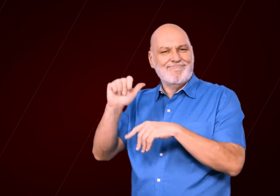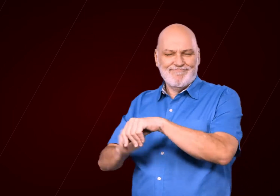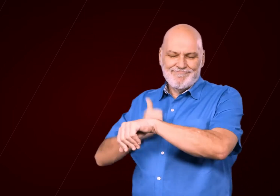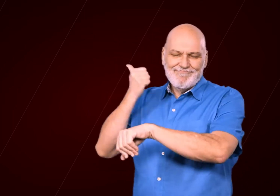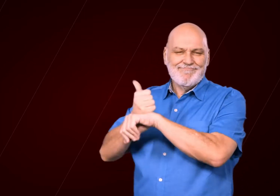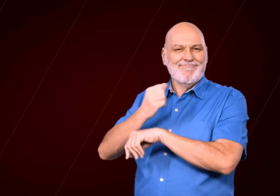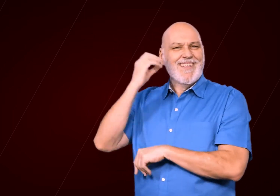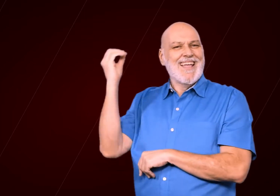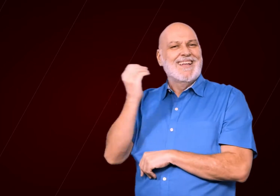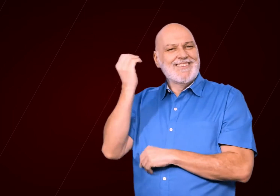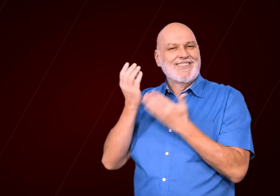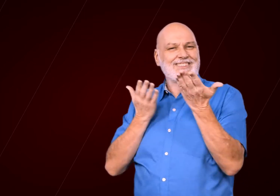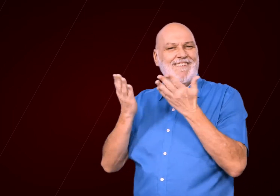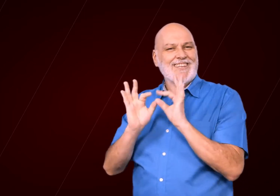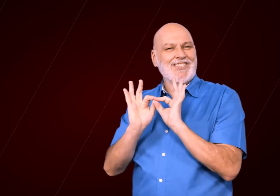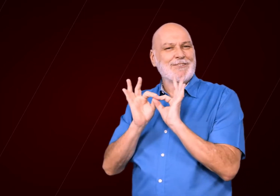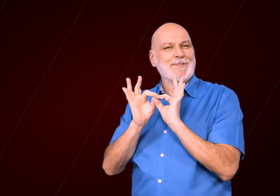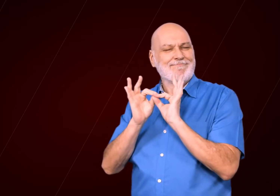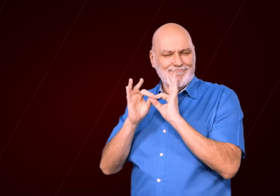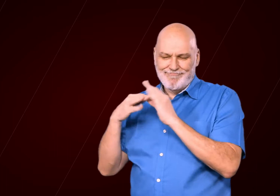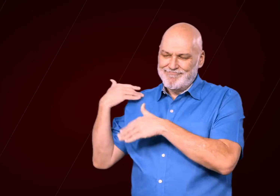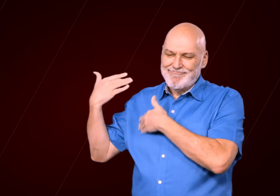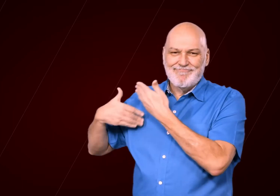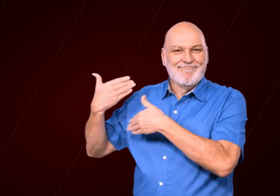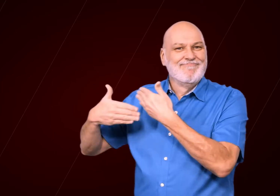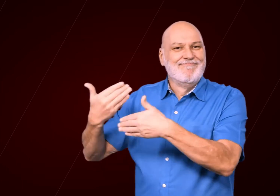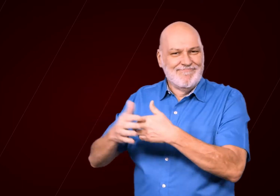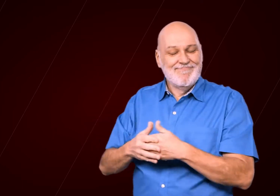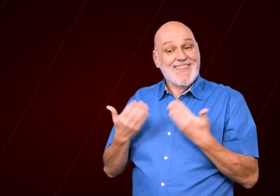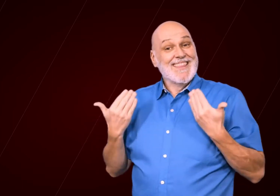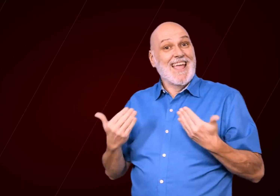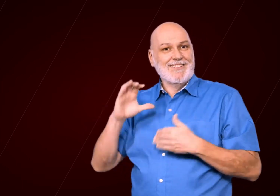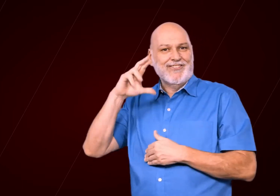the Ontario interpreting service movement,